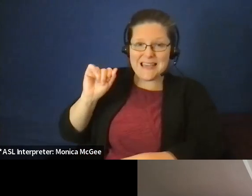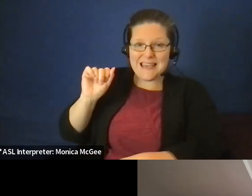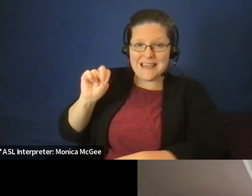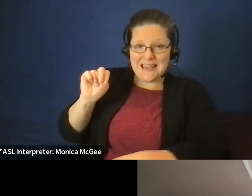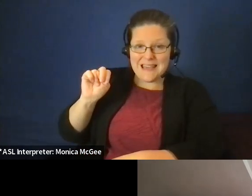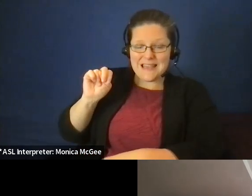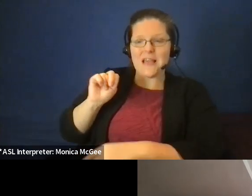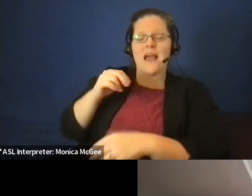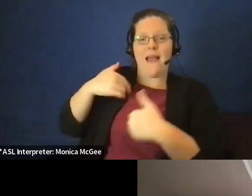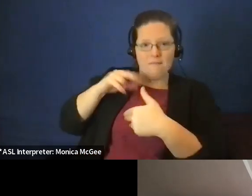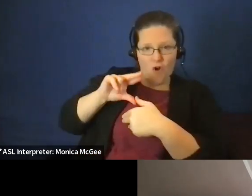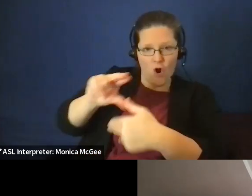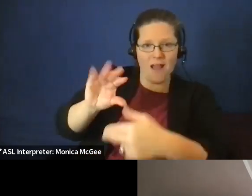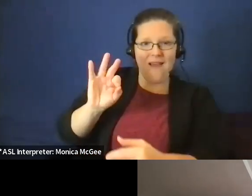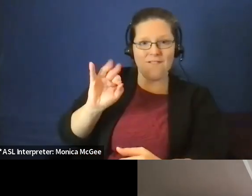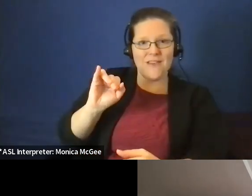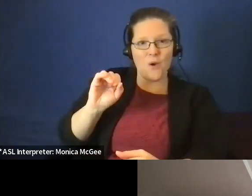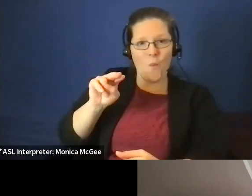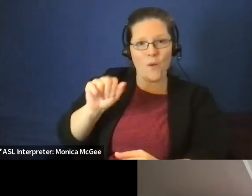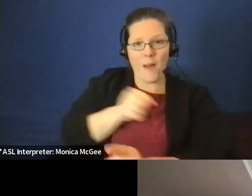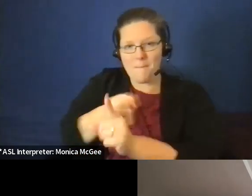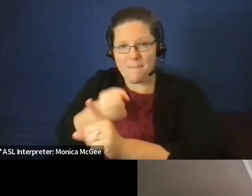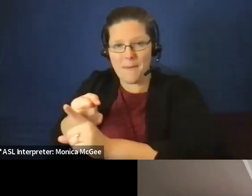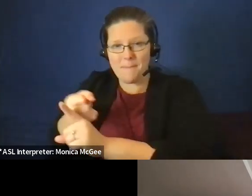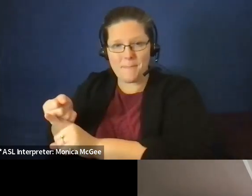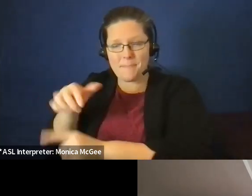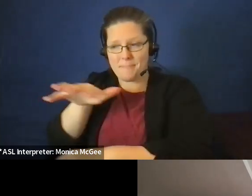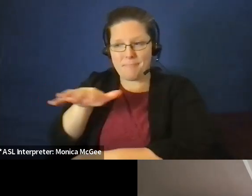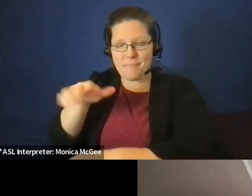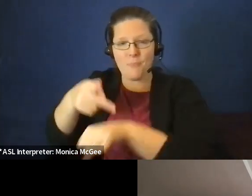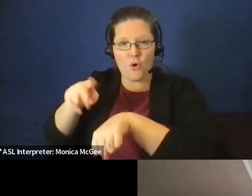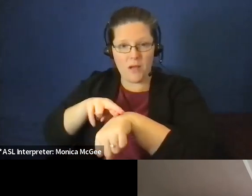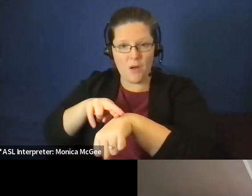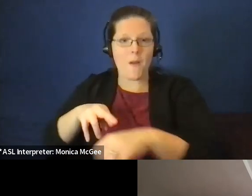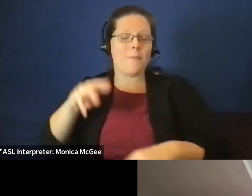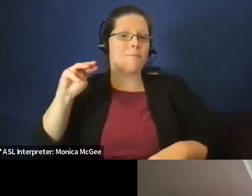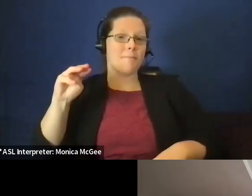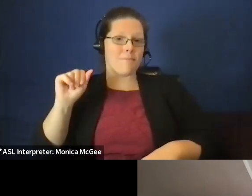much focused, something that didn't